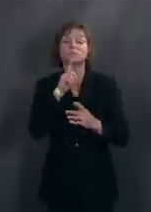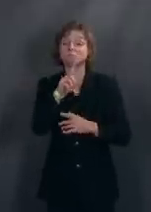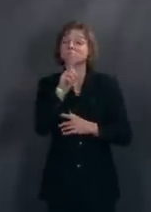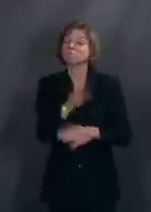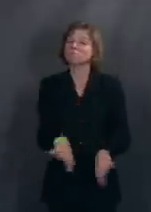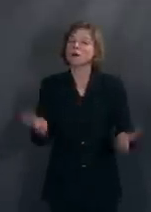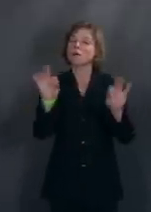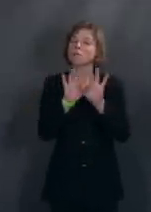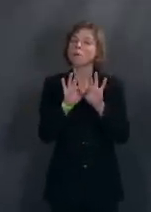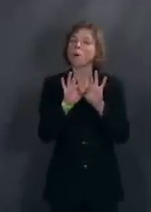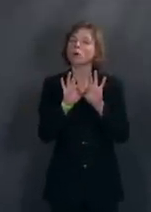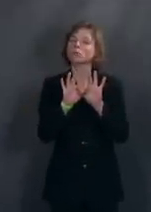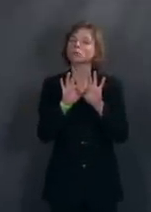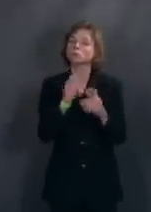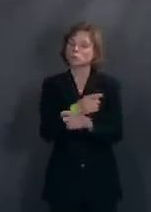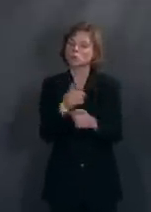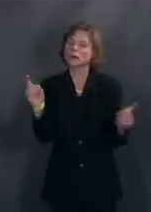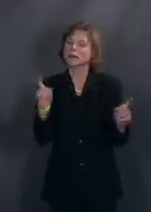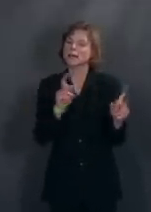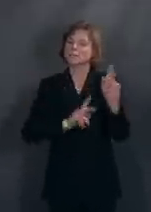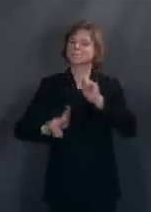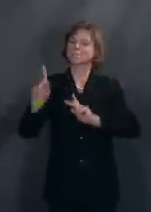trusted places to get vaccinated in their communities.